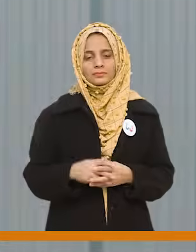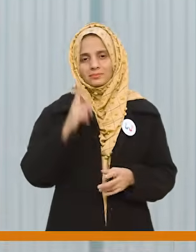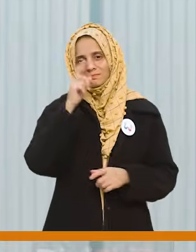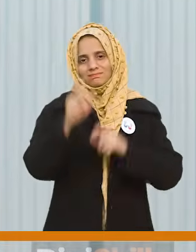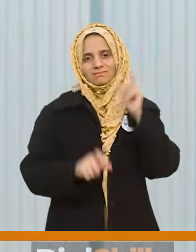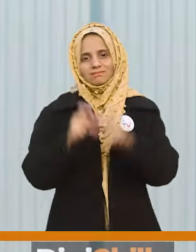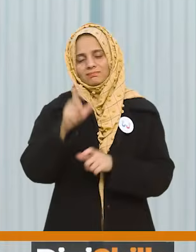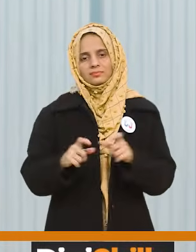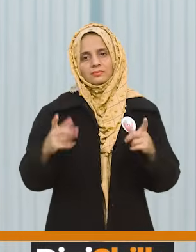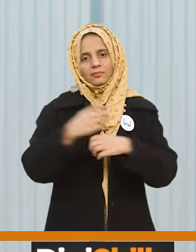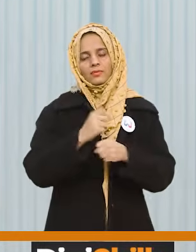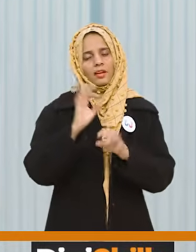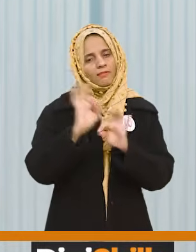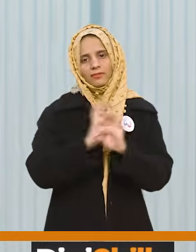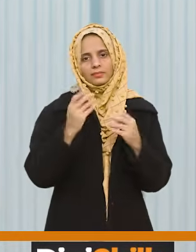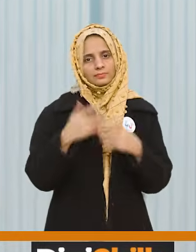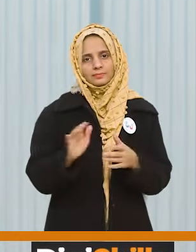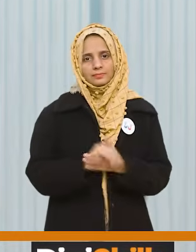Ladies and Gentlemen, the project has been awarded to you.